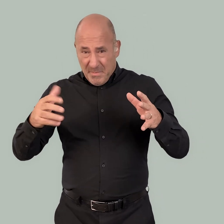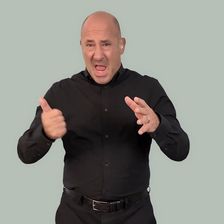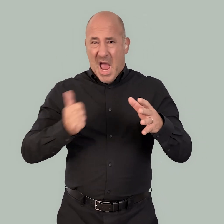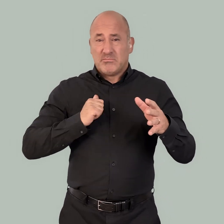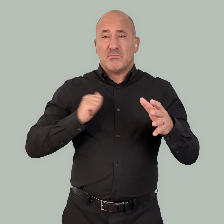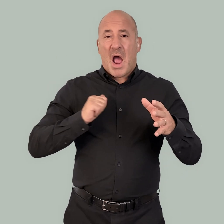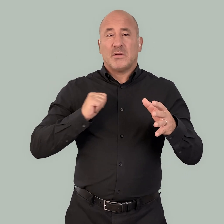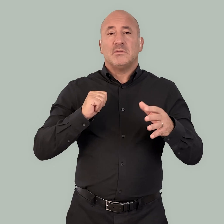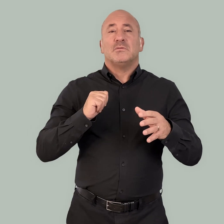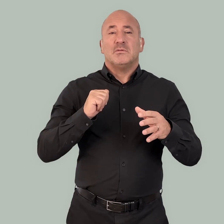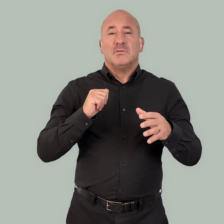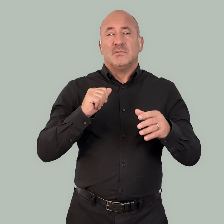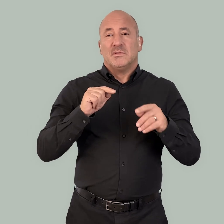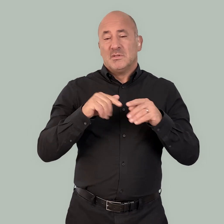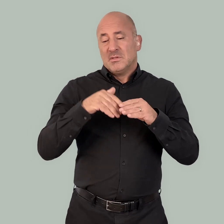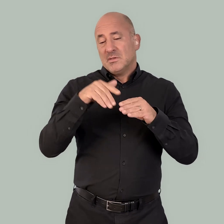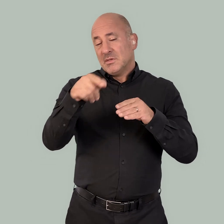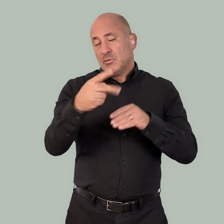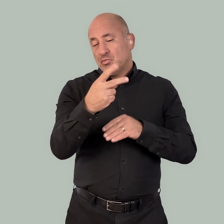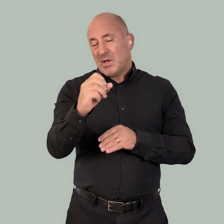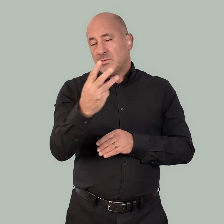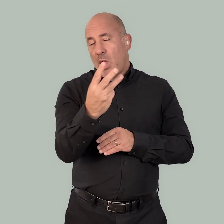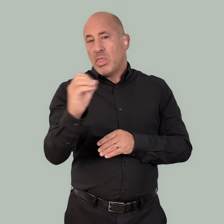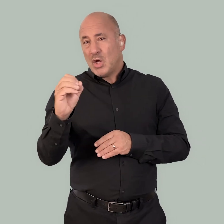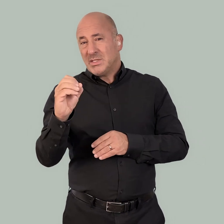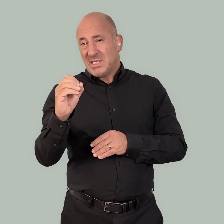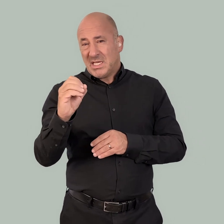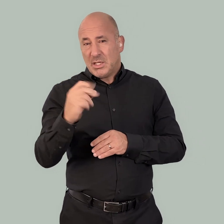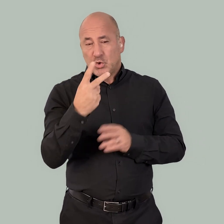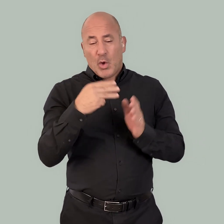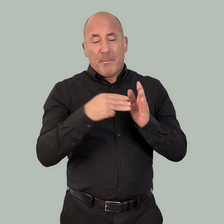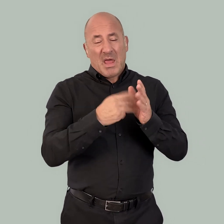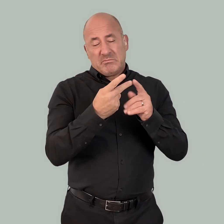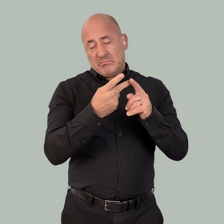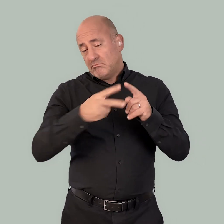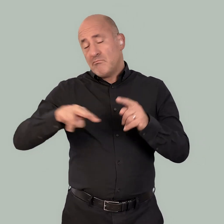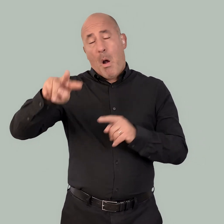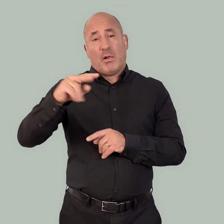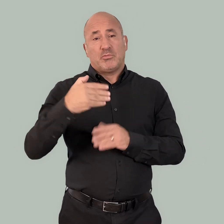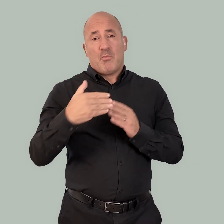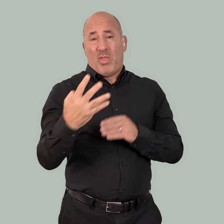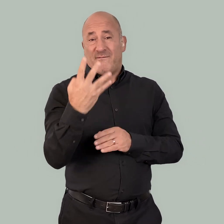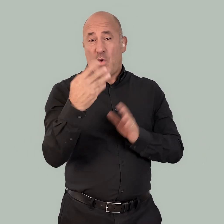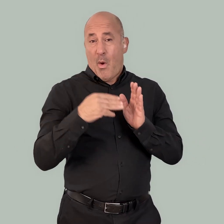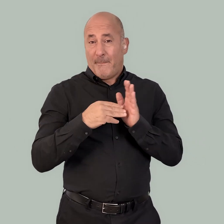and is set to more than double from 2 to over 4 million people